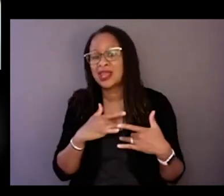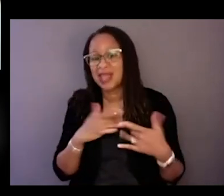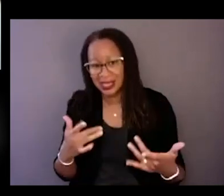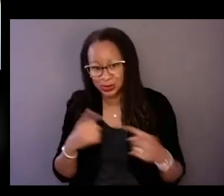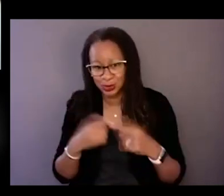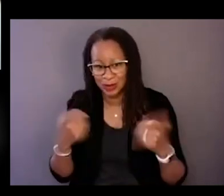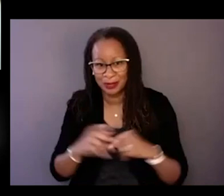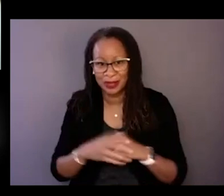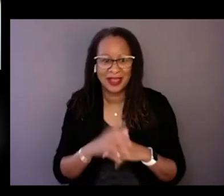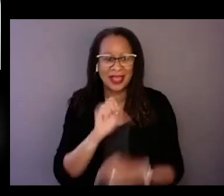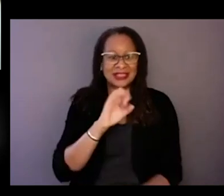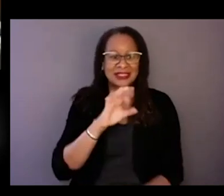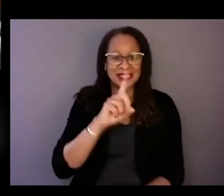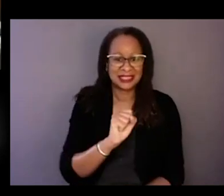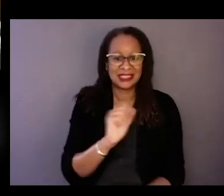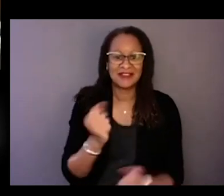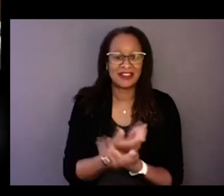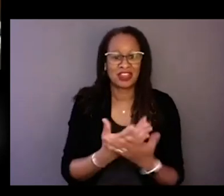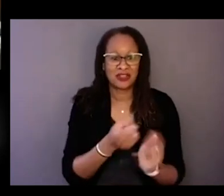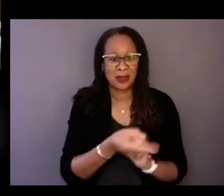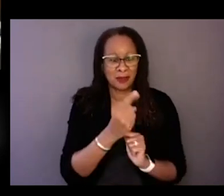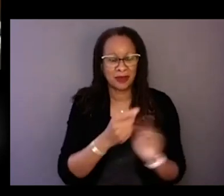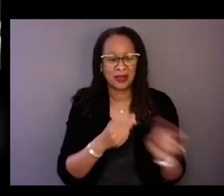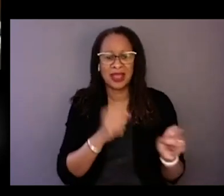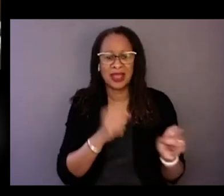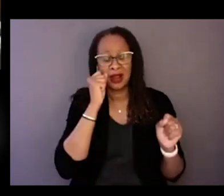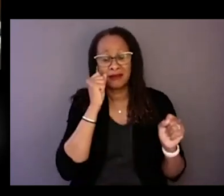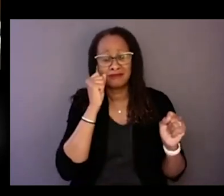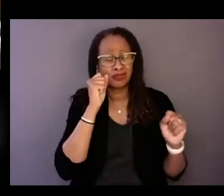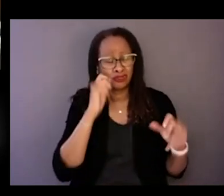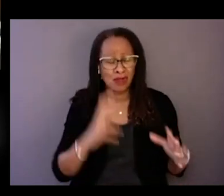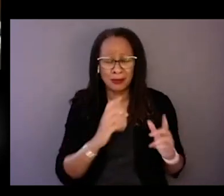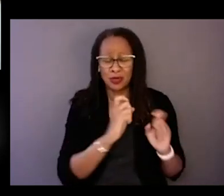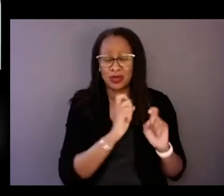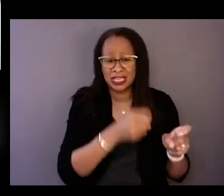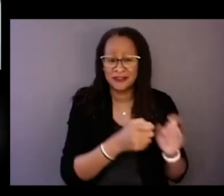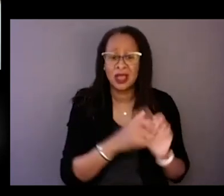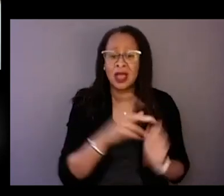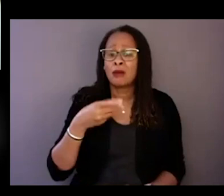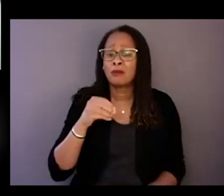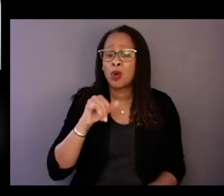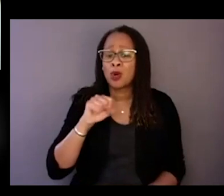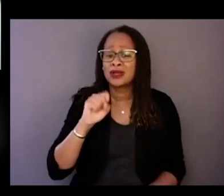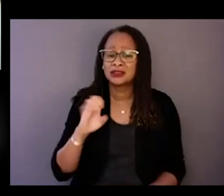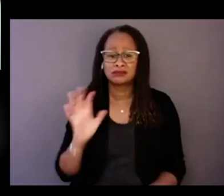are all in that one moment there, right? Her incredible gifts and her incredible poise but also the fact that she's already being objectified